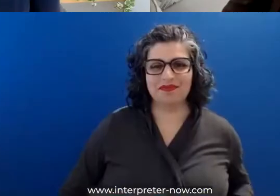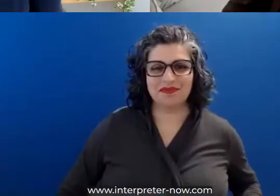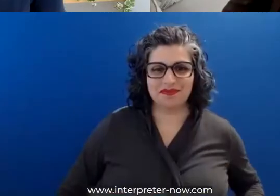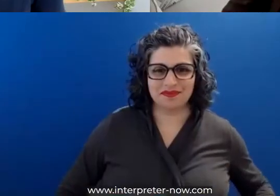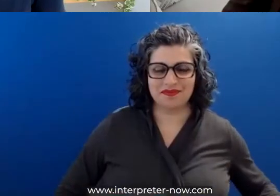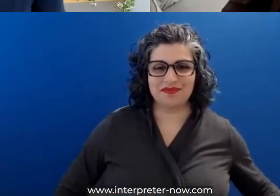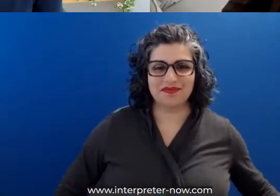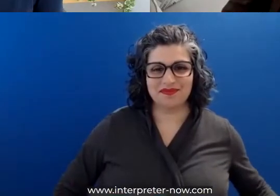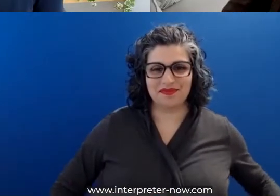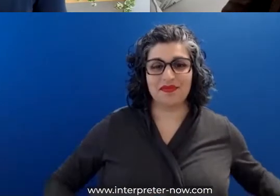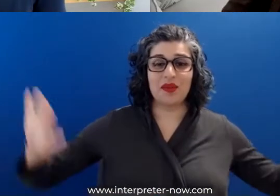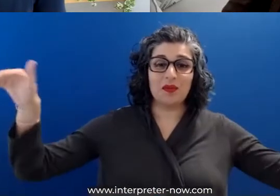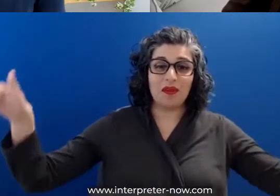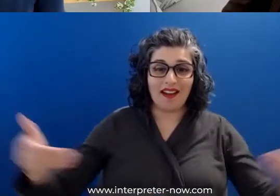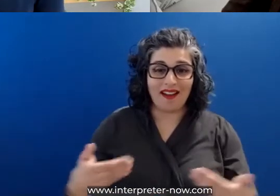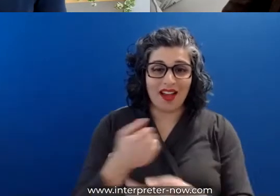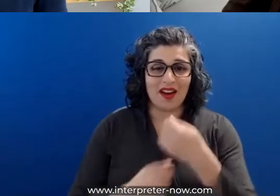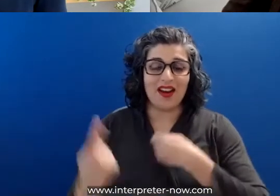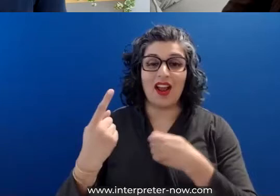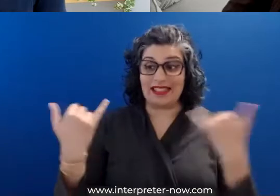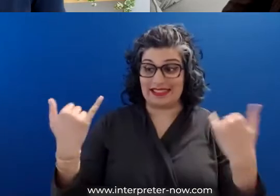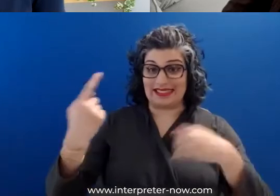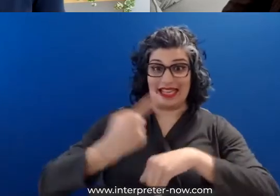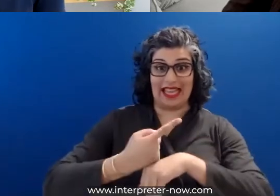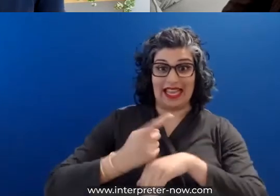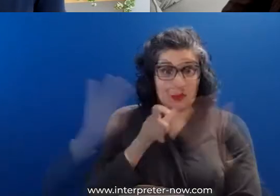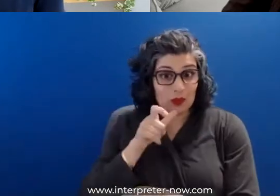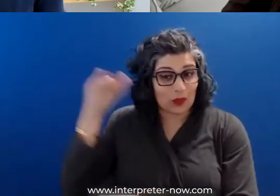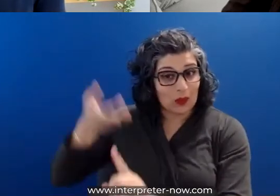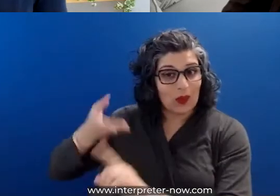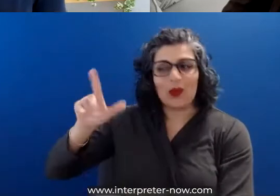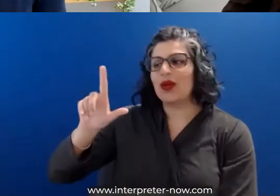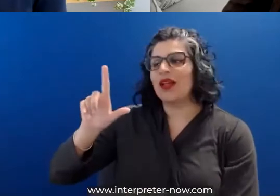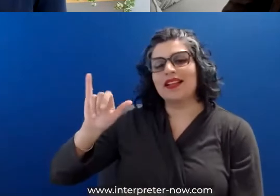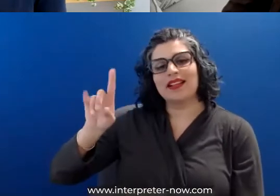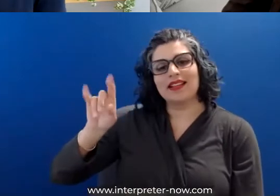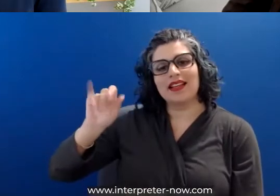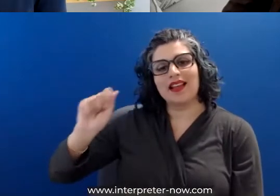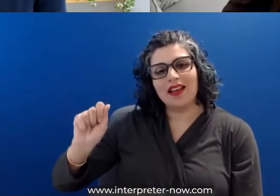Welcome, everyone. Today our guest is Lydia X. Z. Brown, Policy Counsel for Privacy and